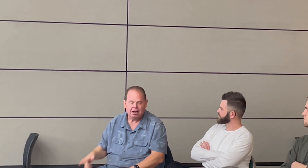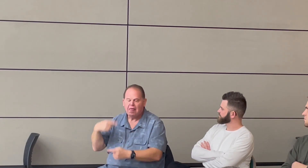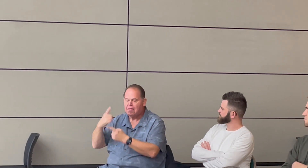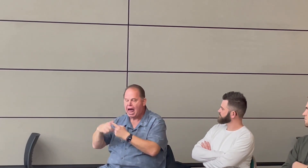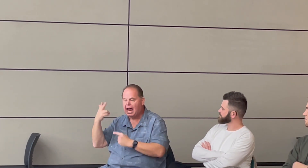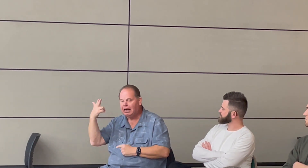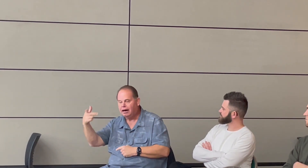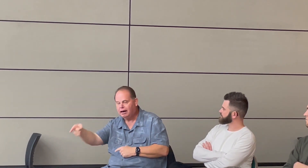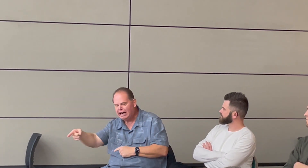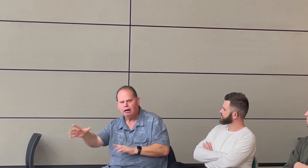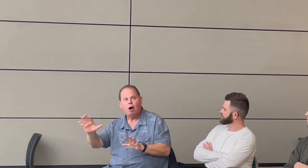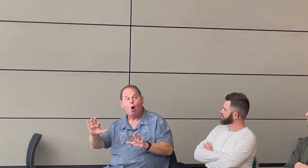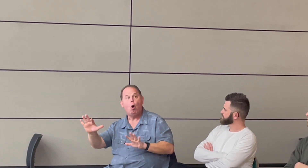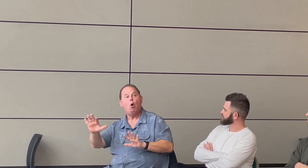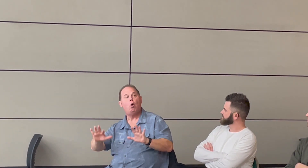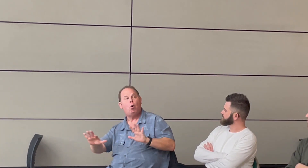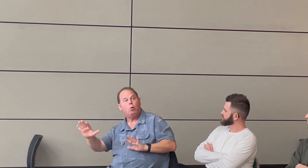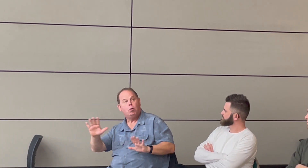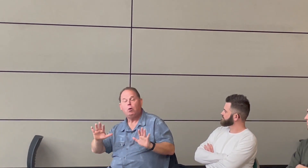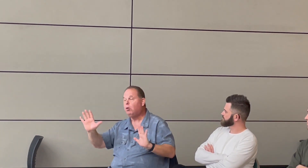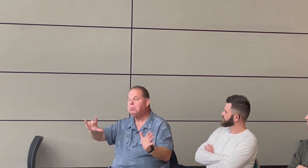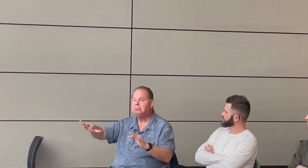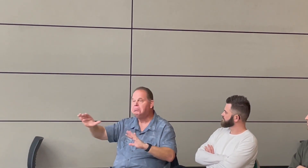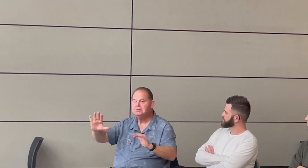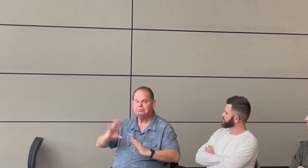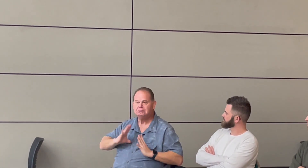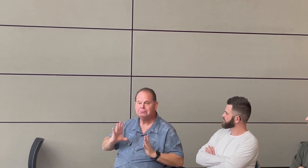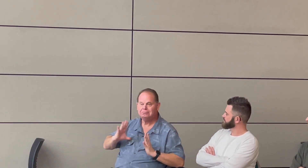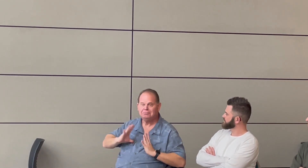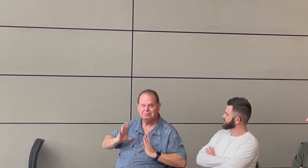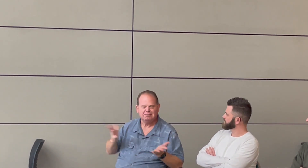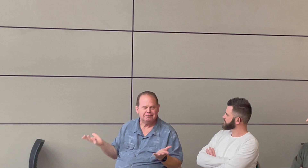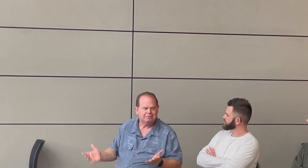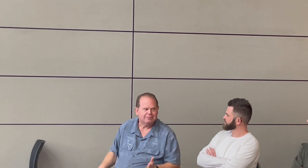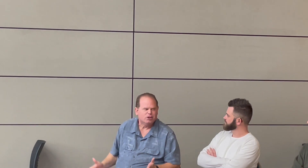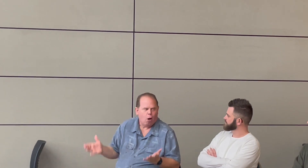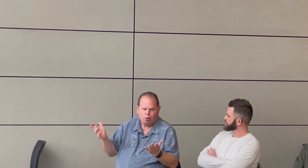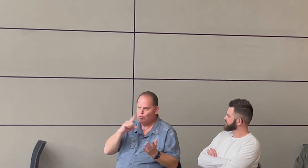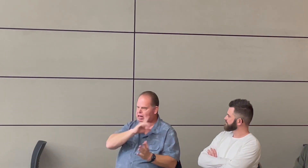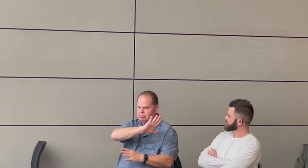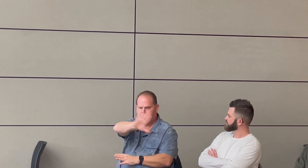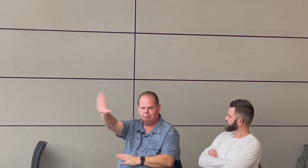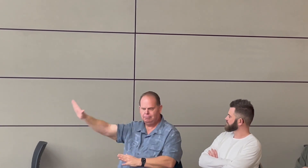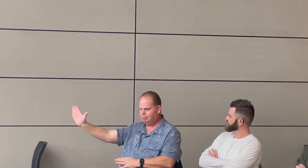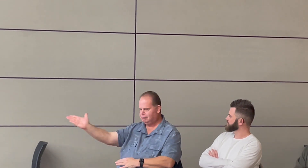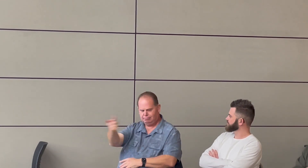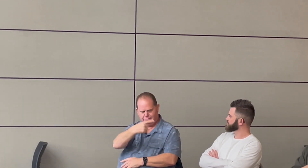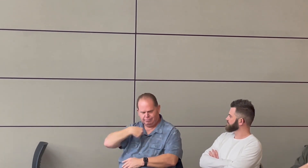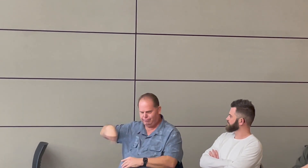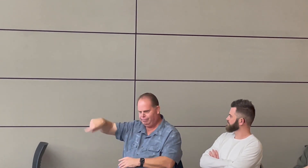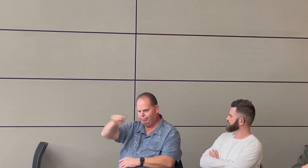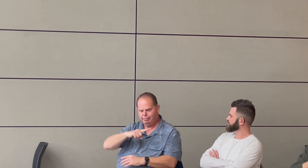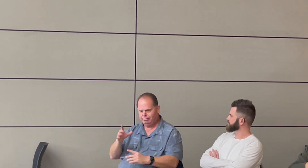great and when he responded to my comment he accepted that you know so I do agree that